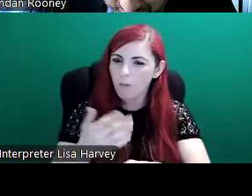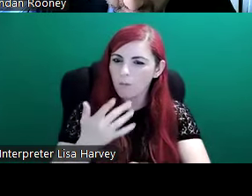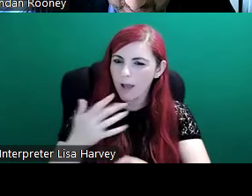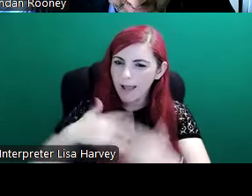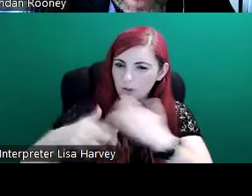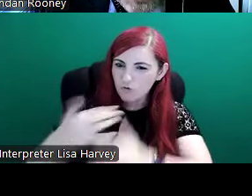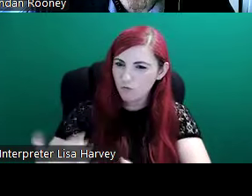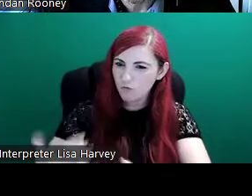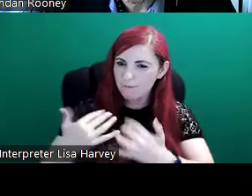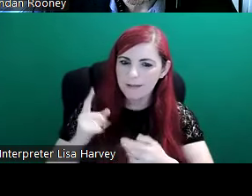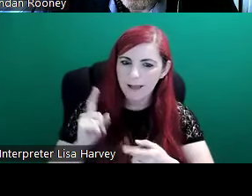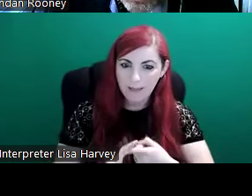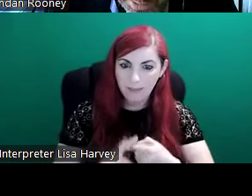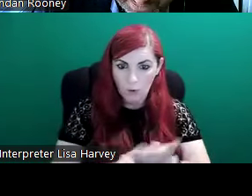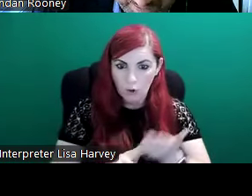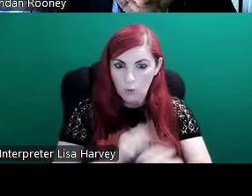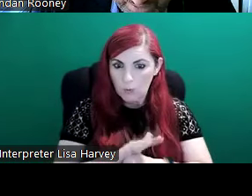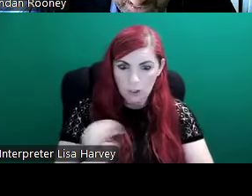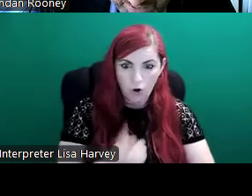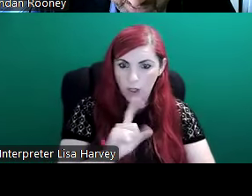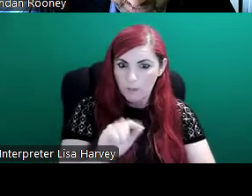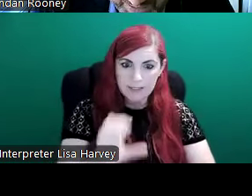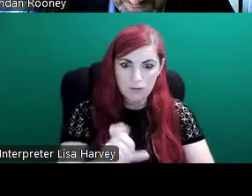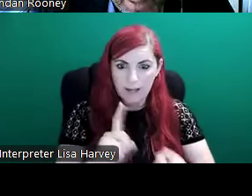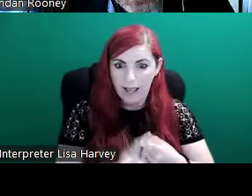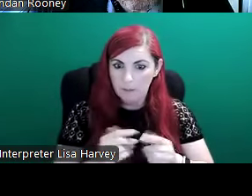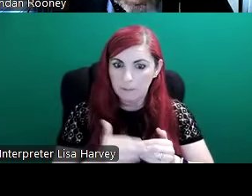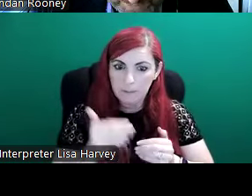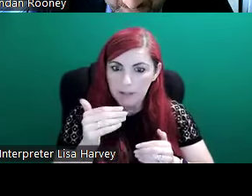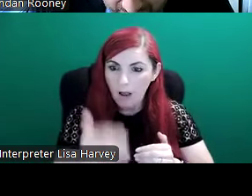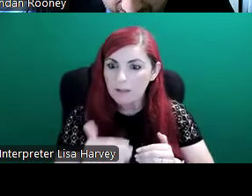and beyond. In artists studios, of course, models dressed and undressed behind them,